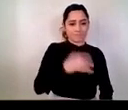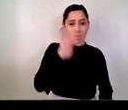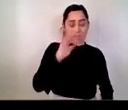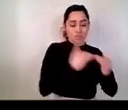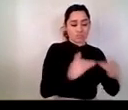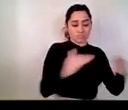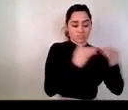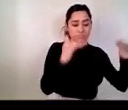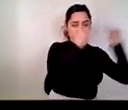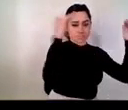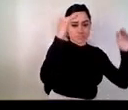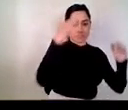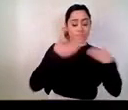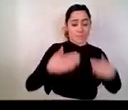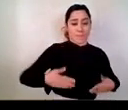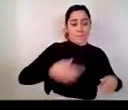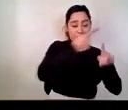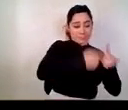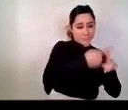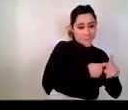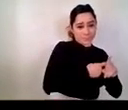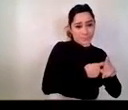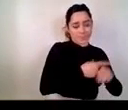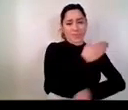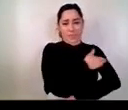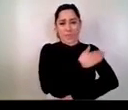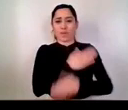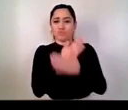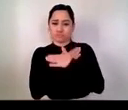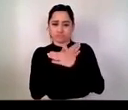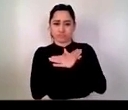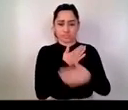Body temperature drops, muscles relax, and heart rate and breathing slow.